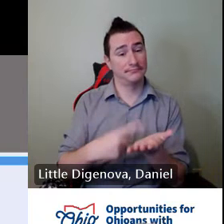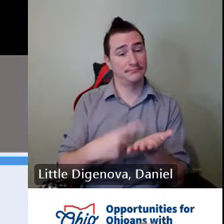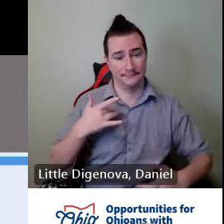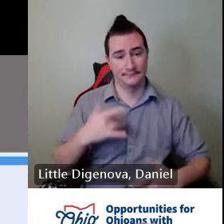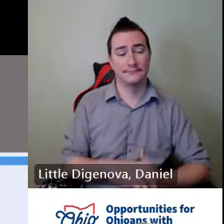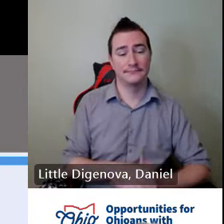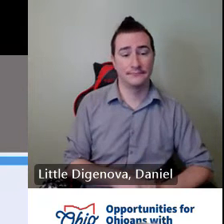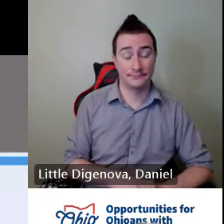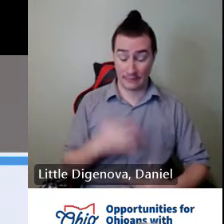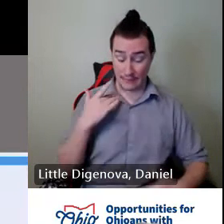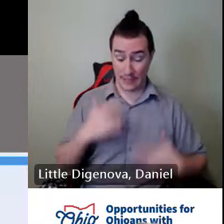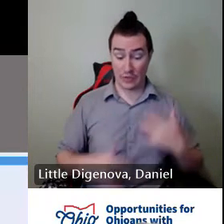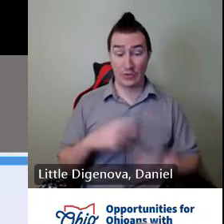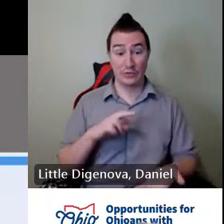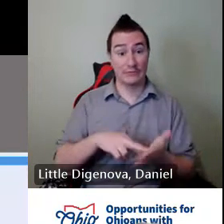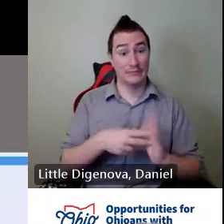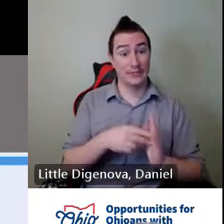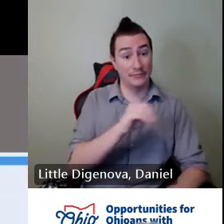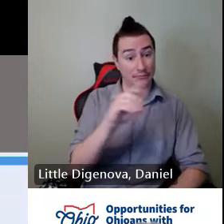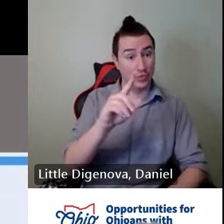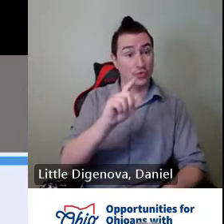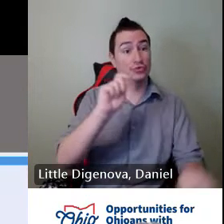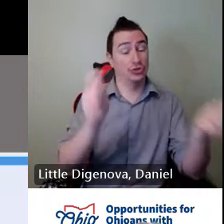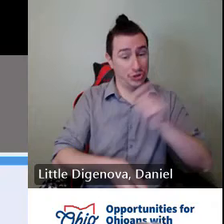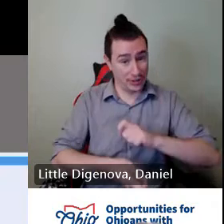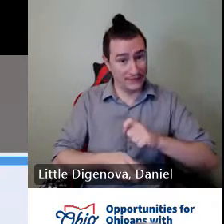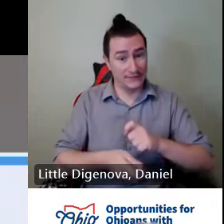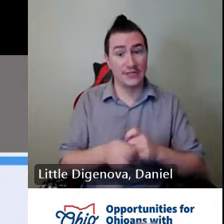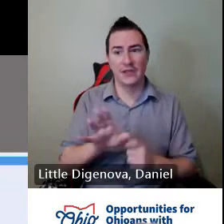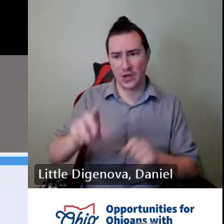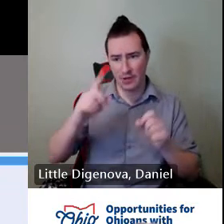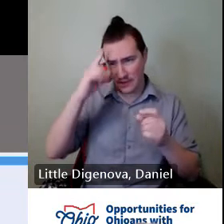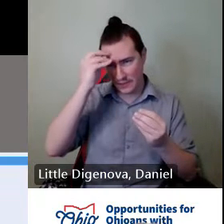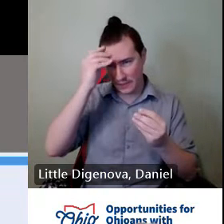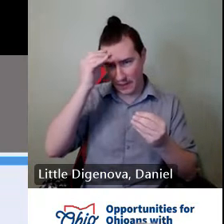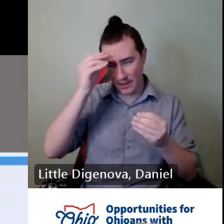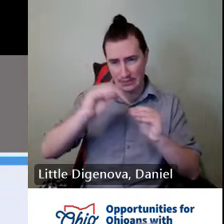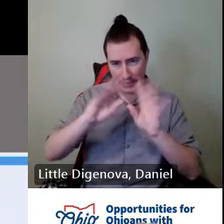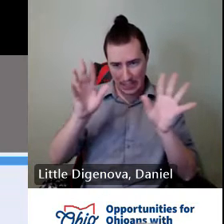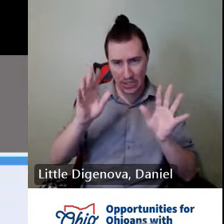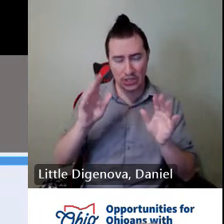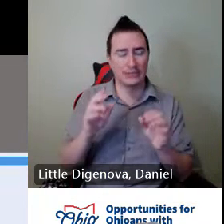energy, and the ability to think clearly. There are four types of bipolar disorder.